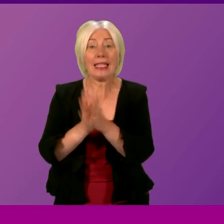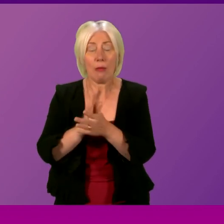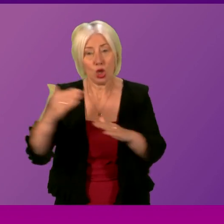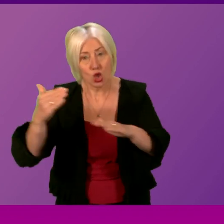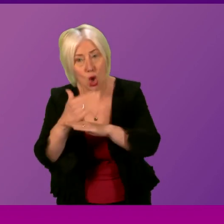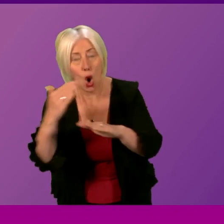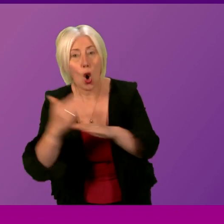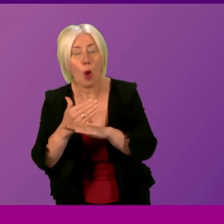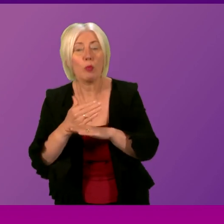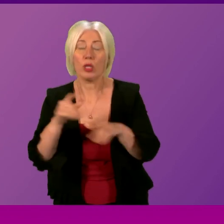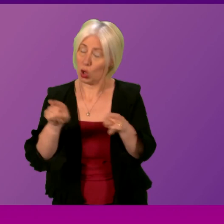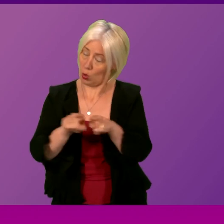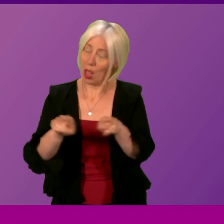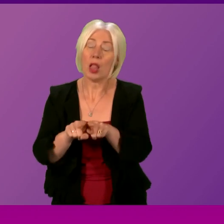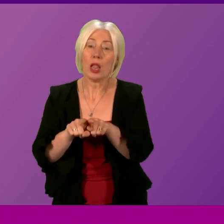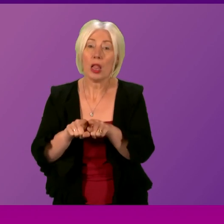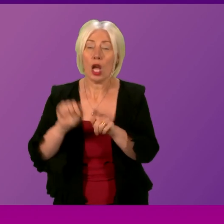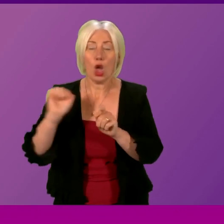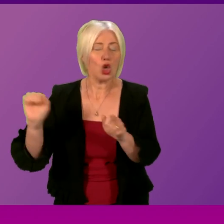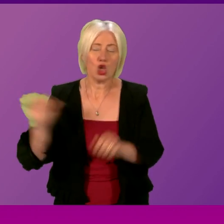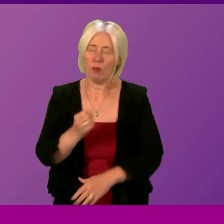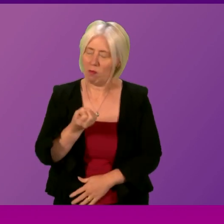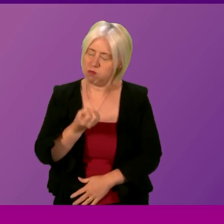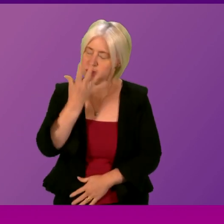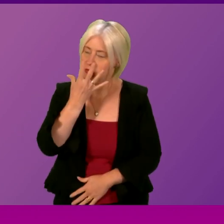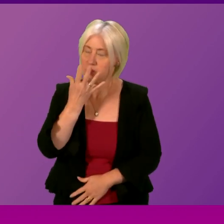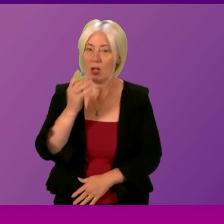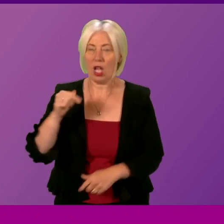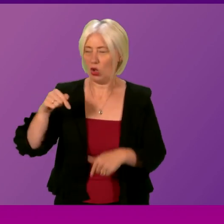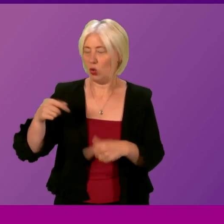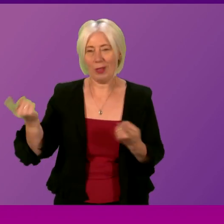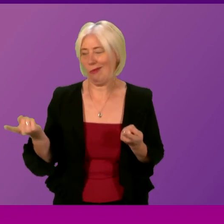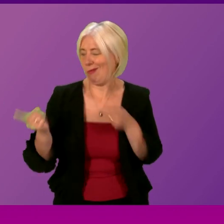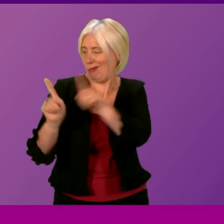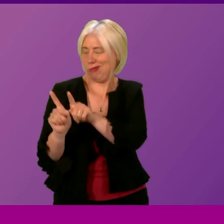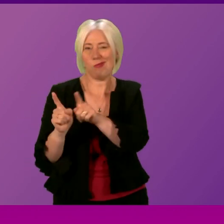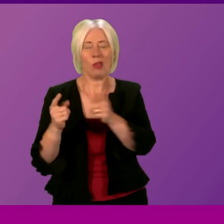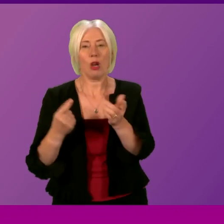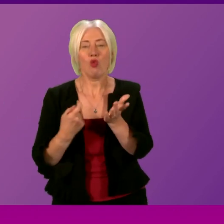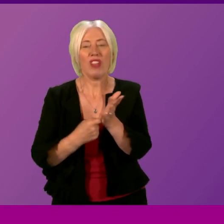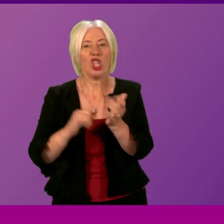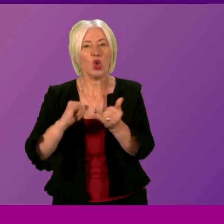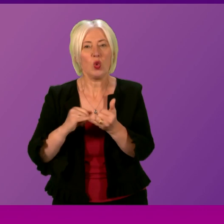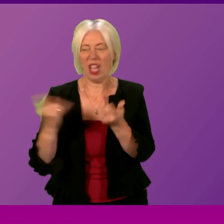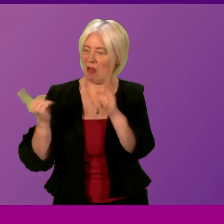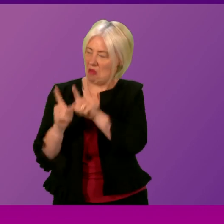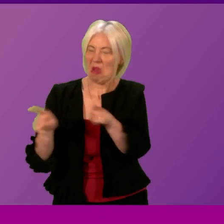in the process. He should be ashamed to stand side by side with Rishi Sunak on that matter.